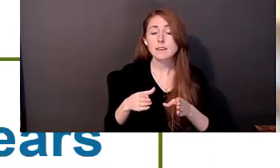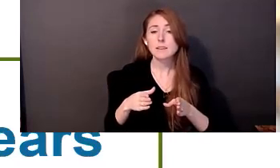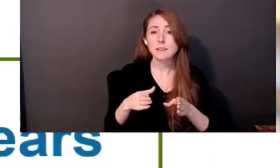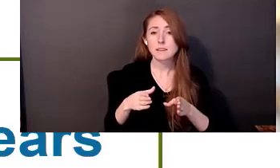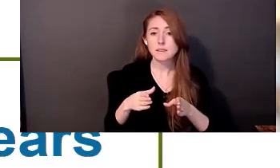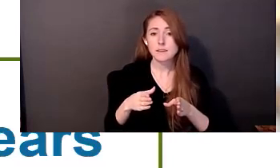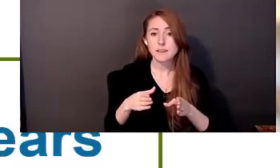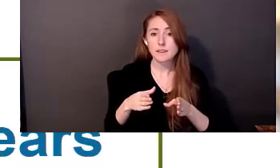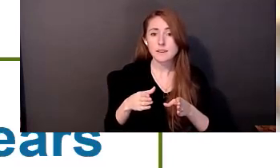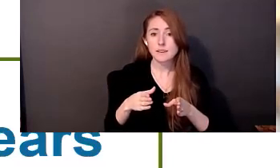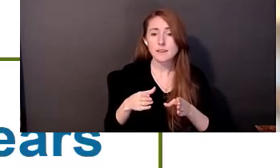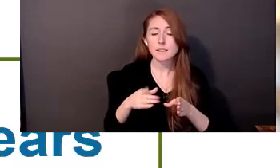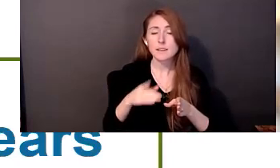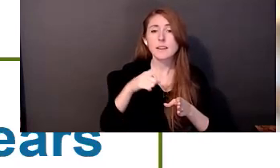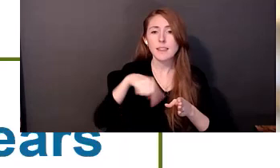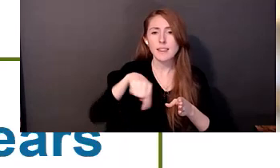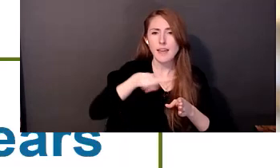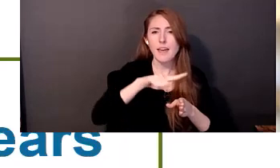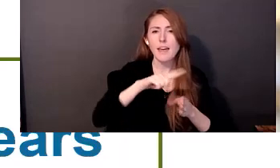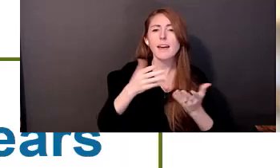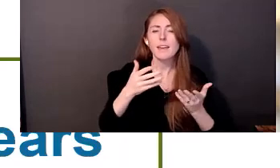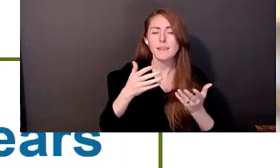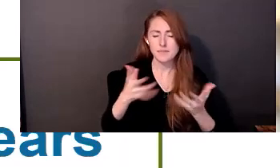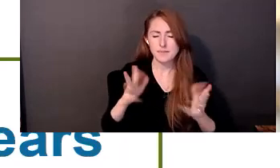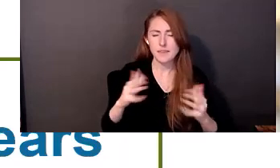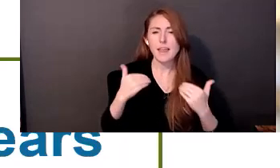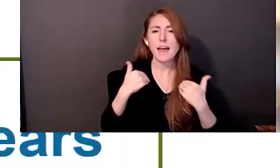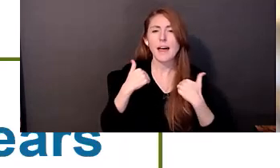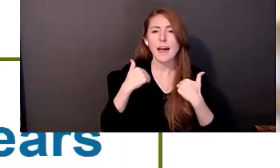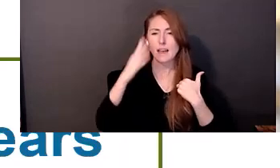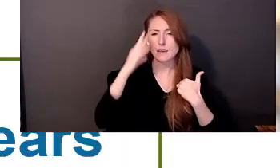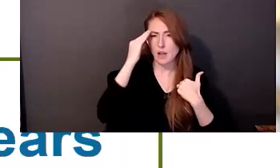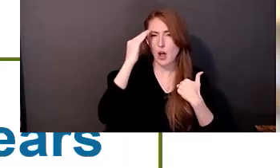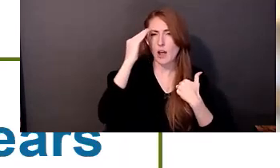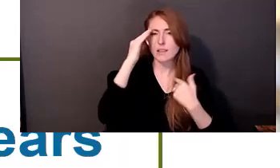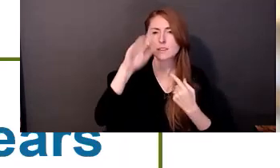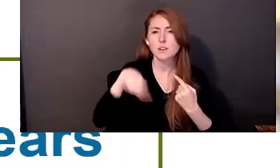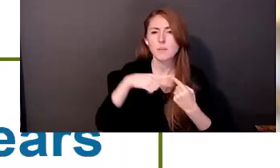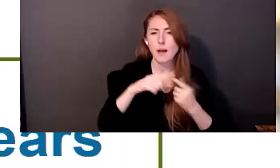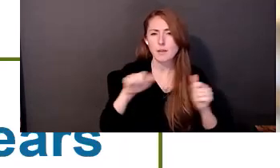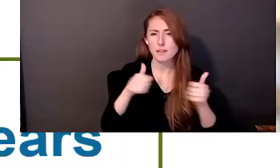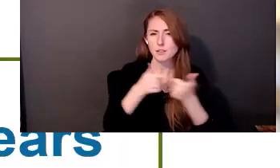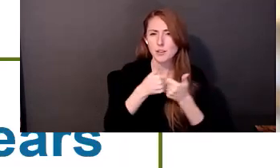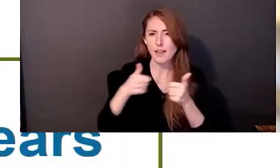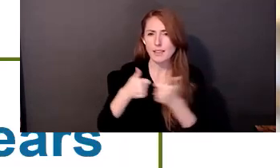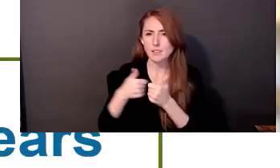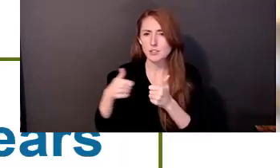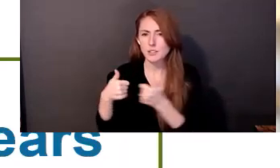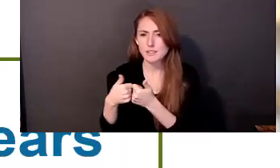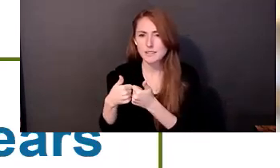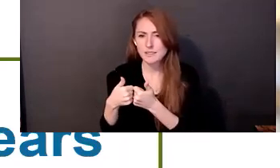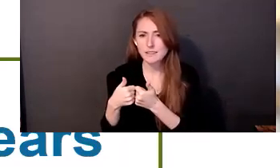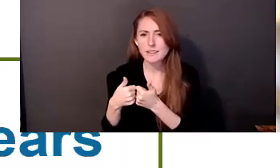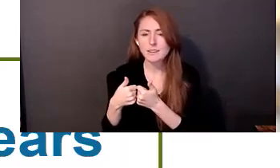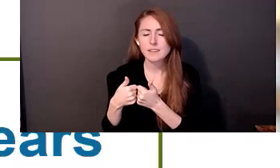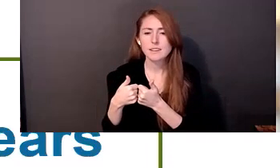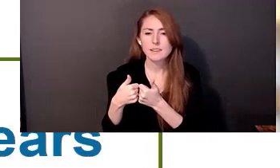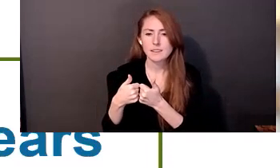had knowledge about the challenges and adaptations the brain injury associations were